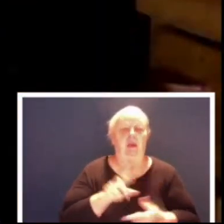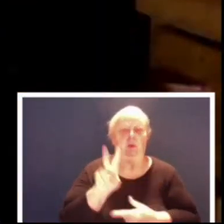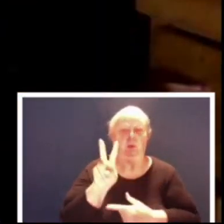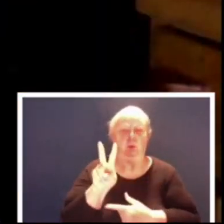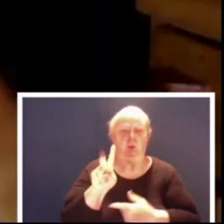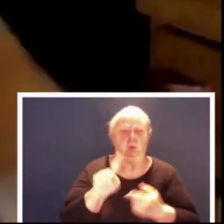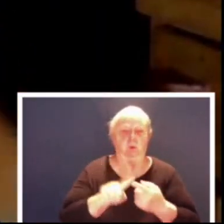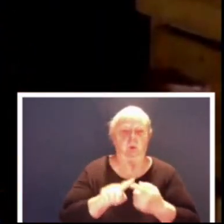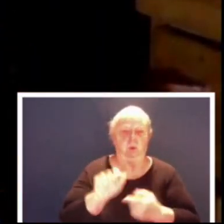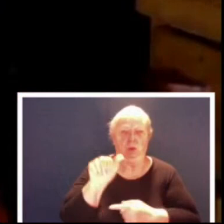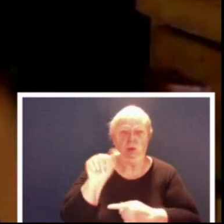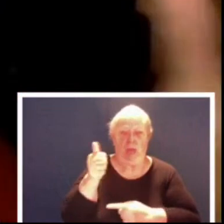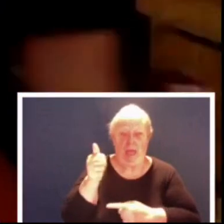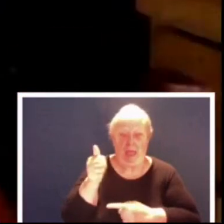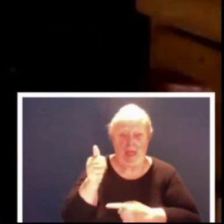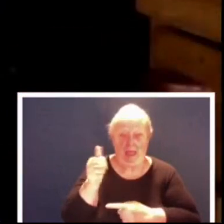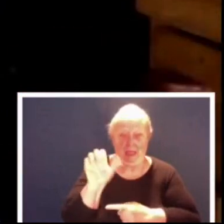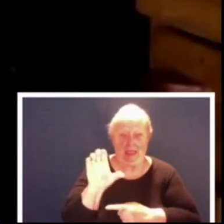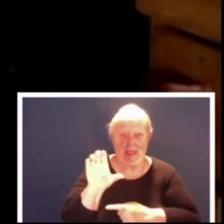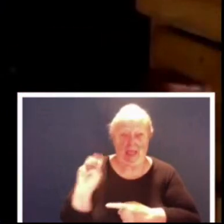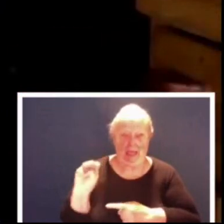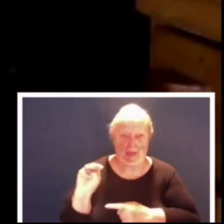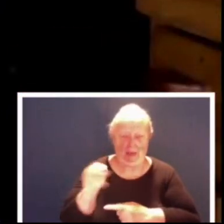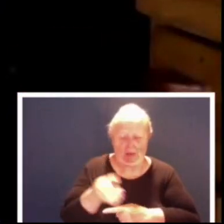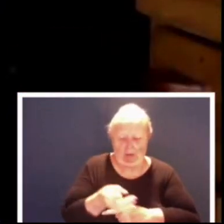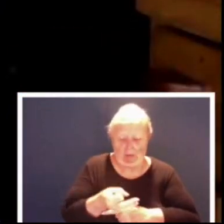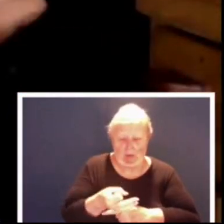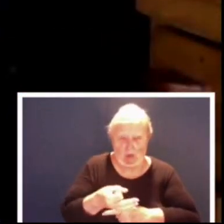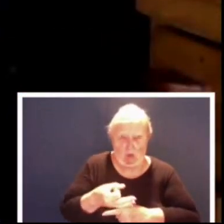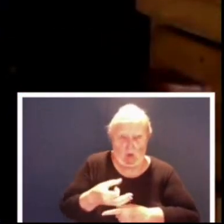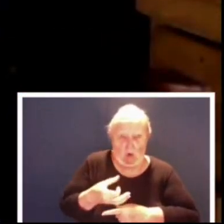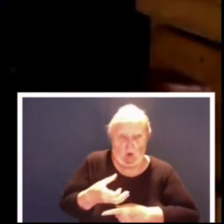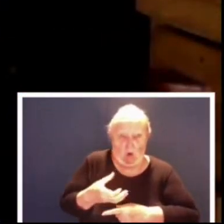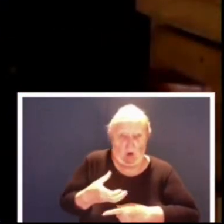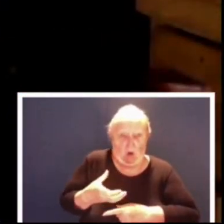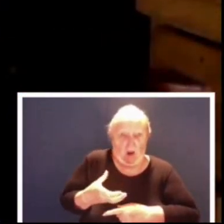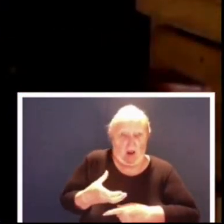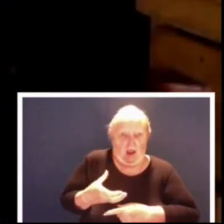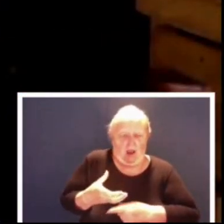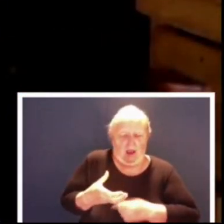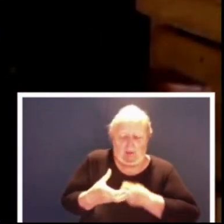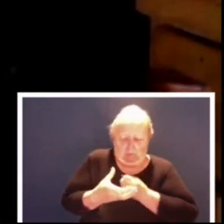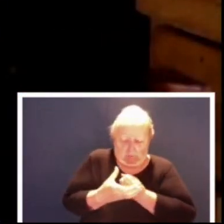in a bathtub or a hot tub. Yeah, anyway, so the point is